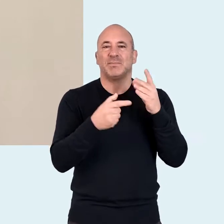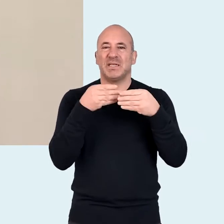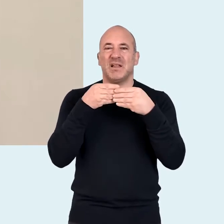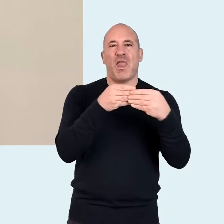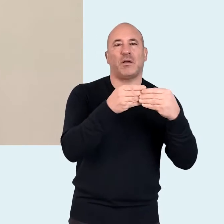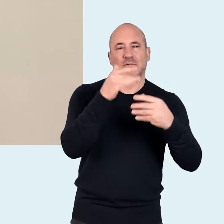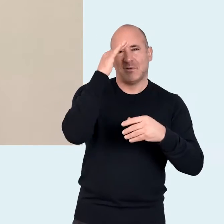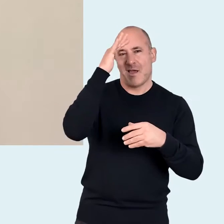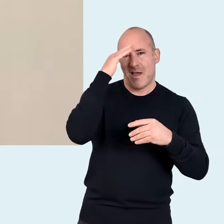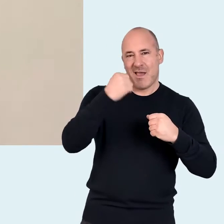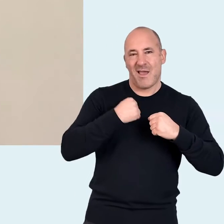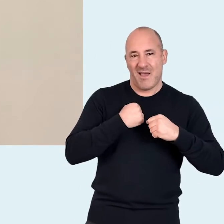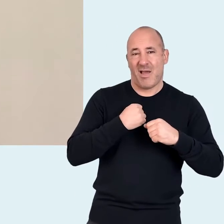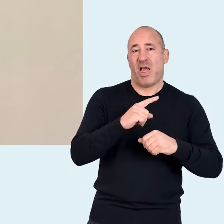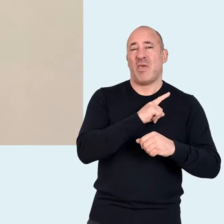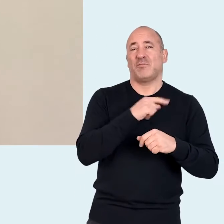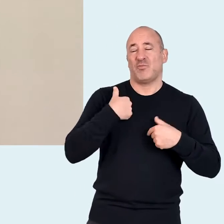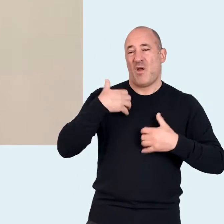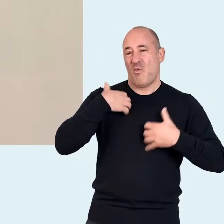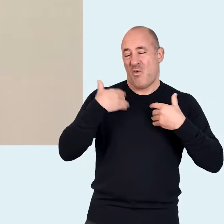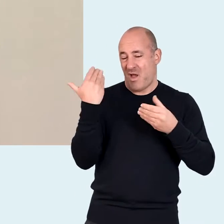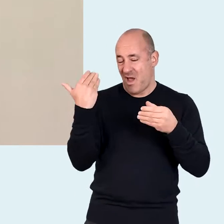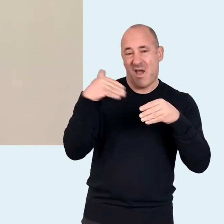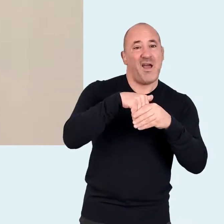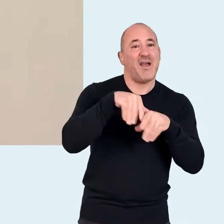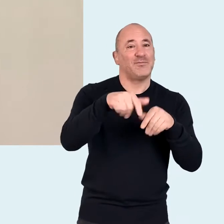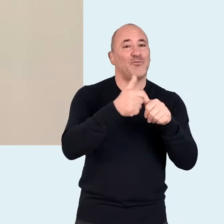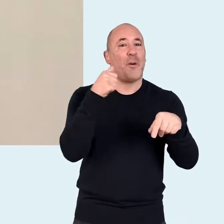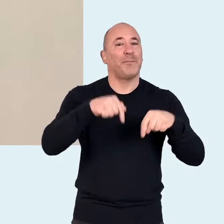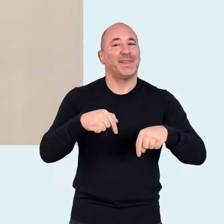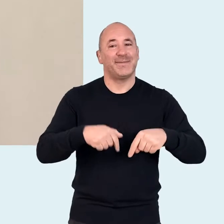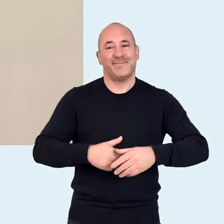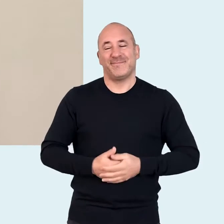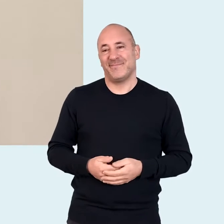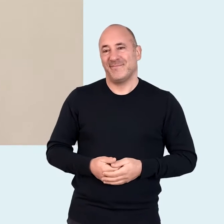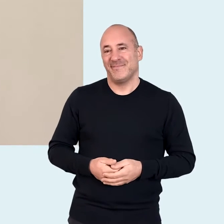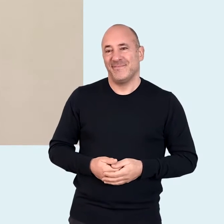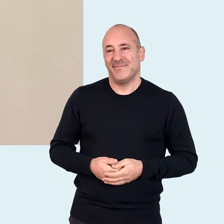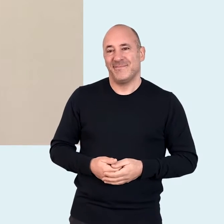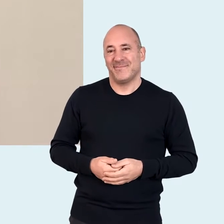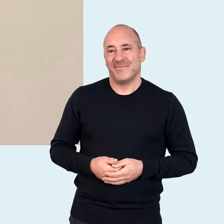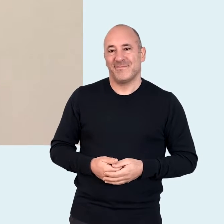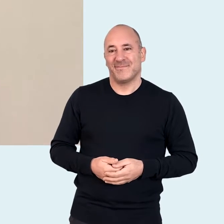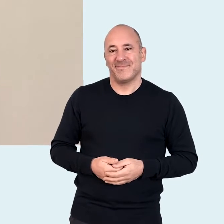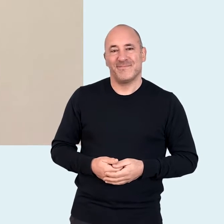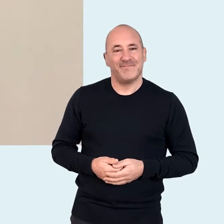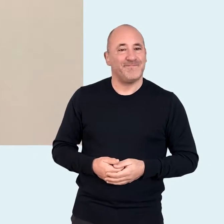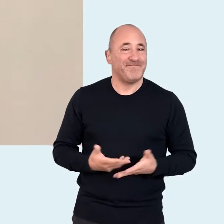disability-led ethos, and was one of the reasons I was really interested in working with them.